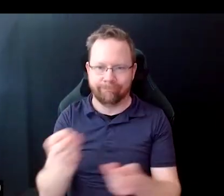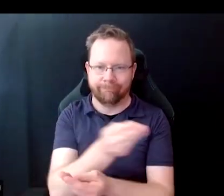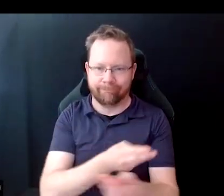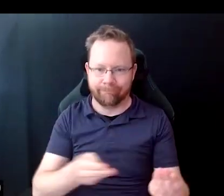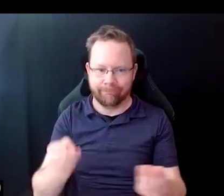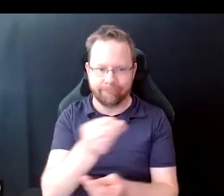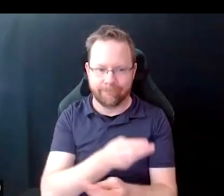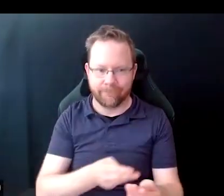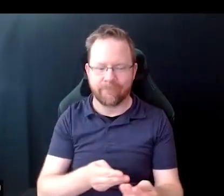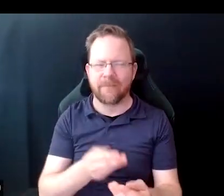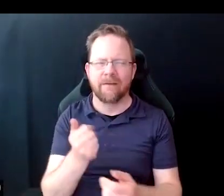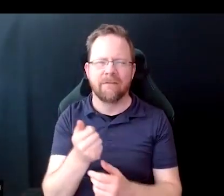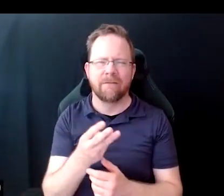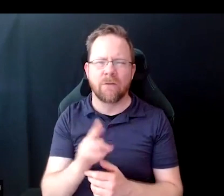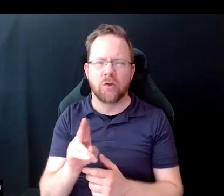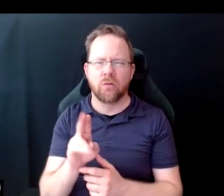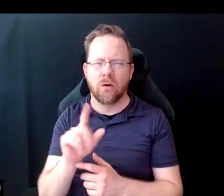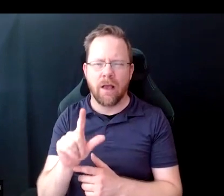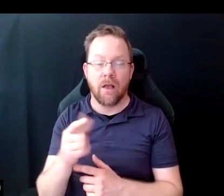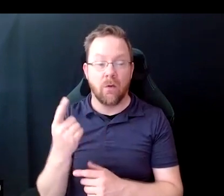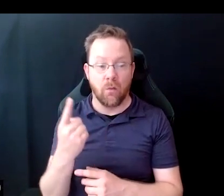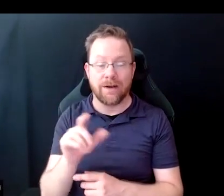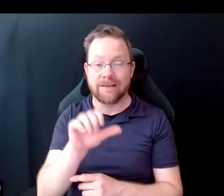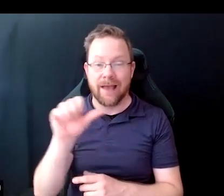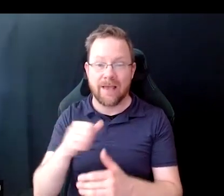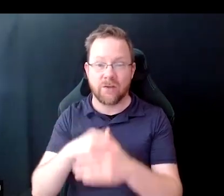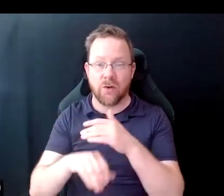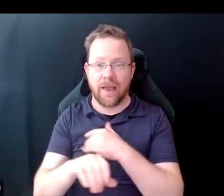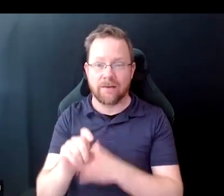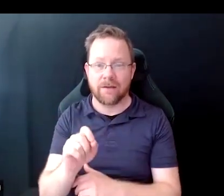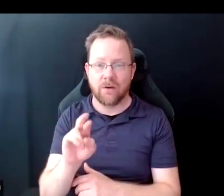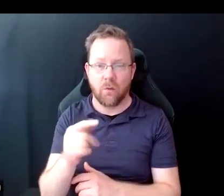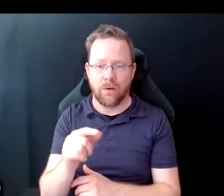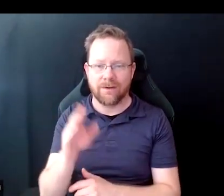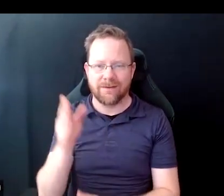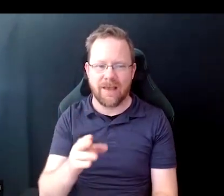There's a couple of URLs here. One is astroaccess.org/research, which is not quite happening yet.